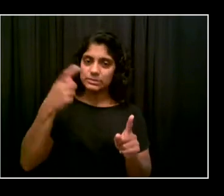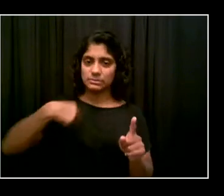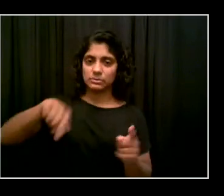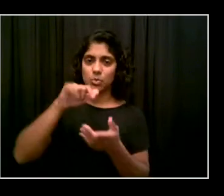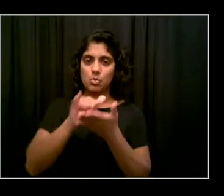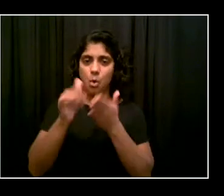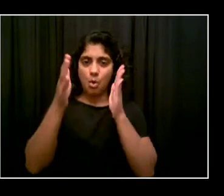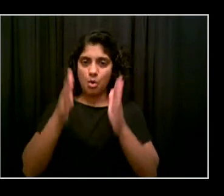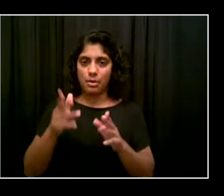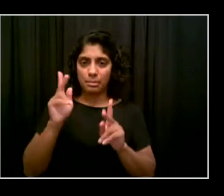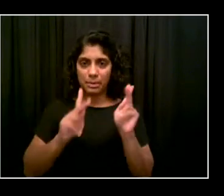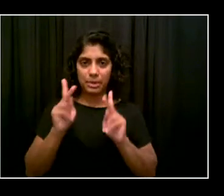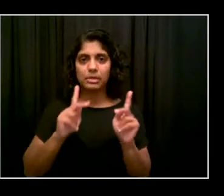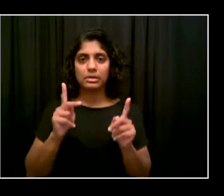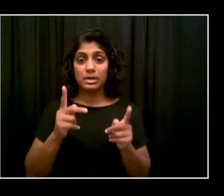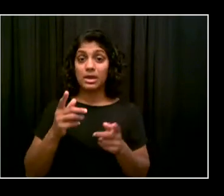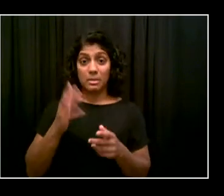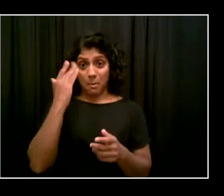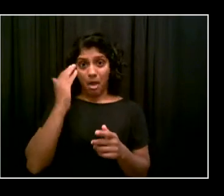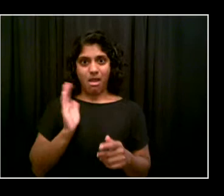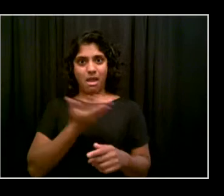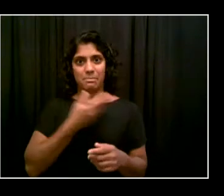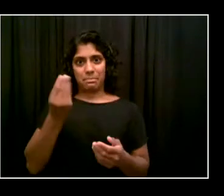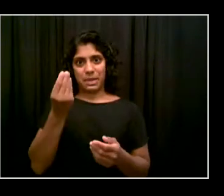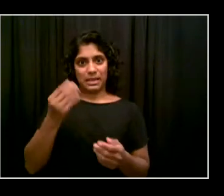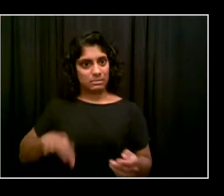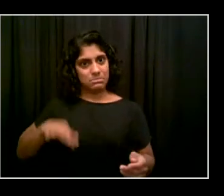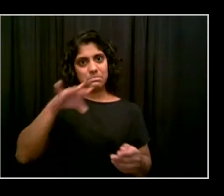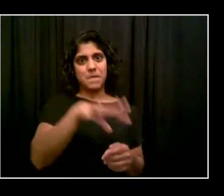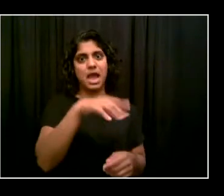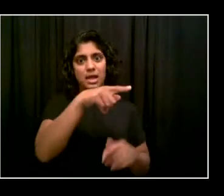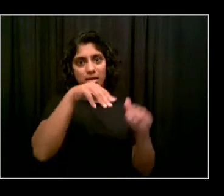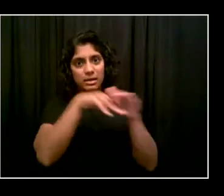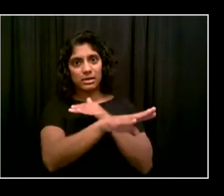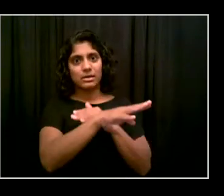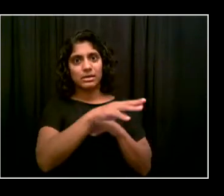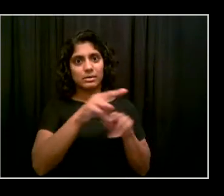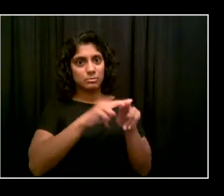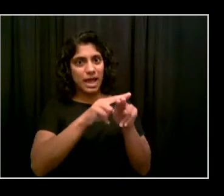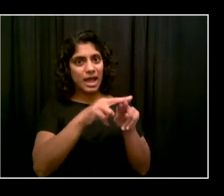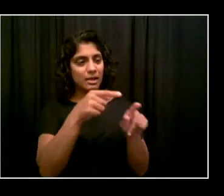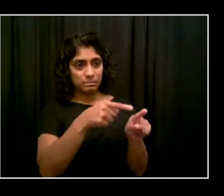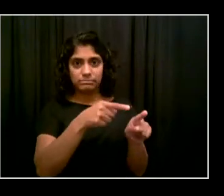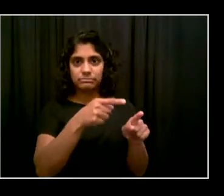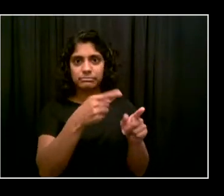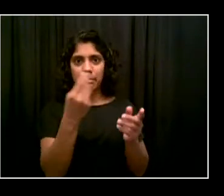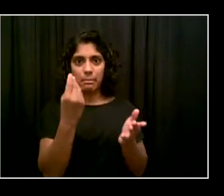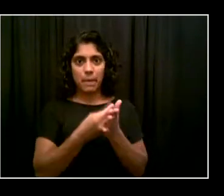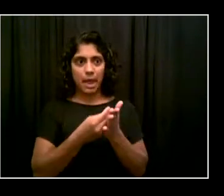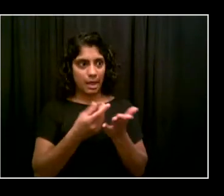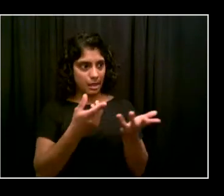COMMUNITIES AND GET FEEDBACK AND INVEST THE $1.3 BILLION EVERY